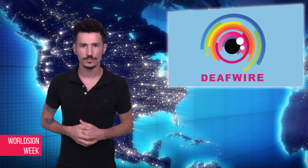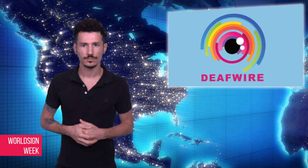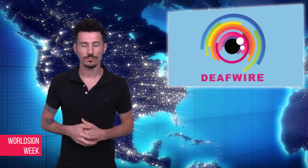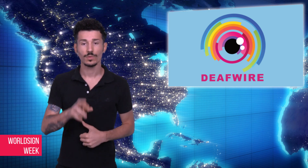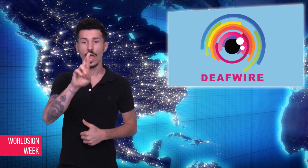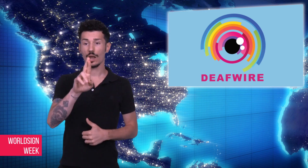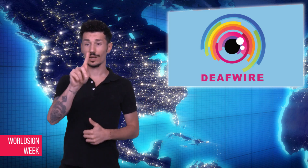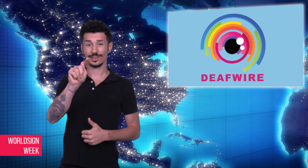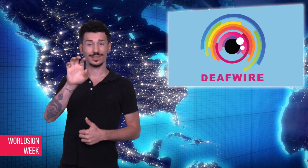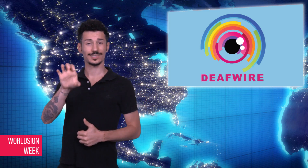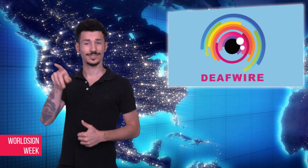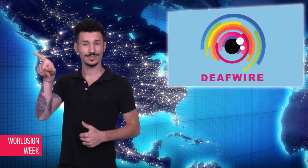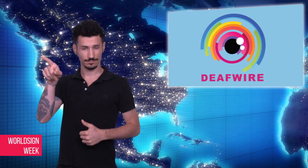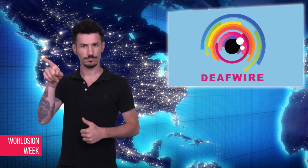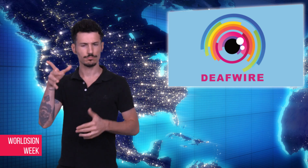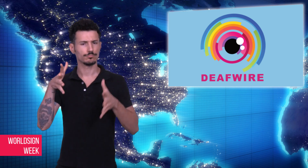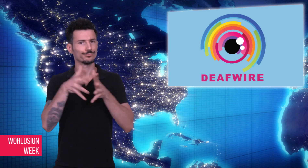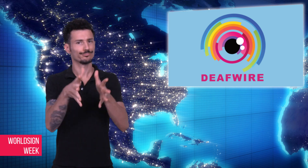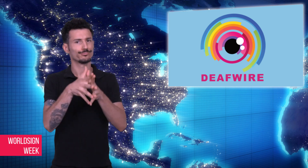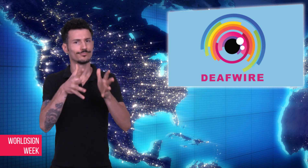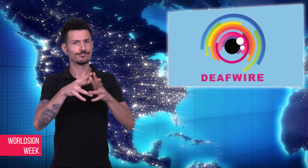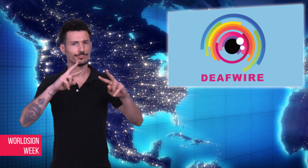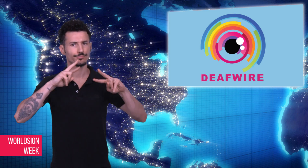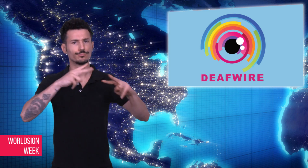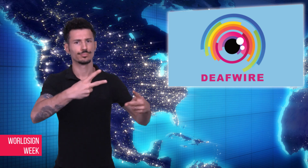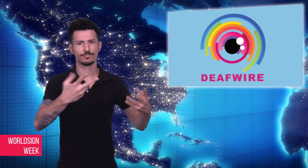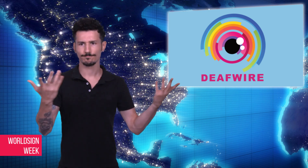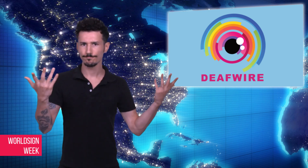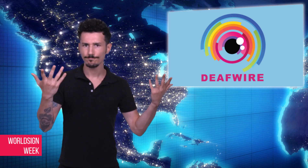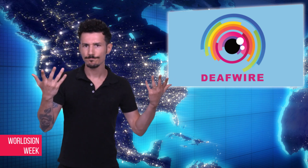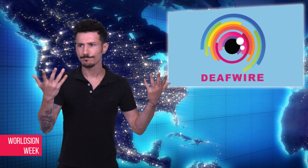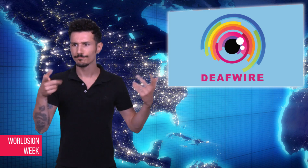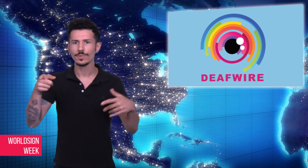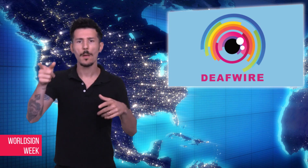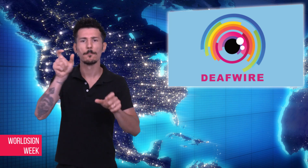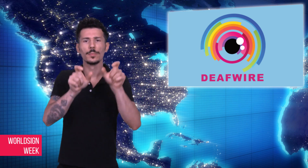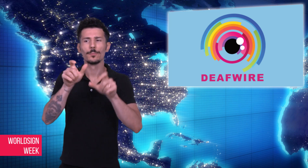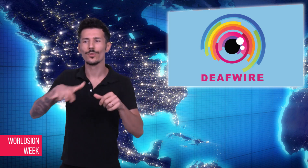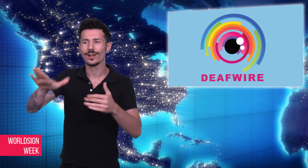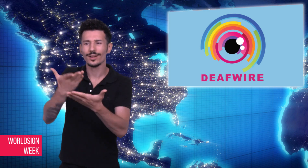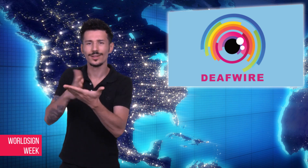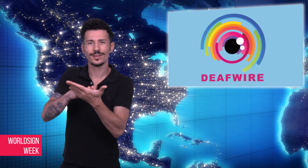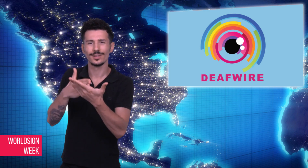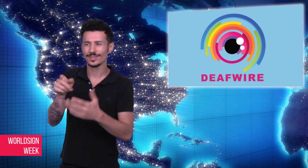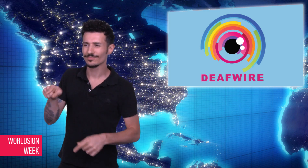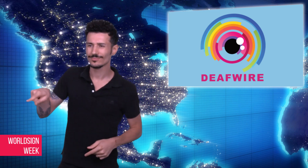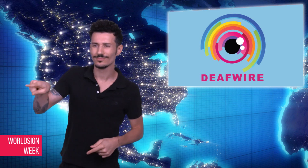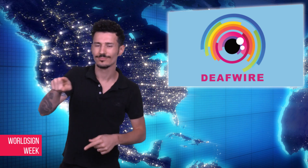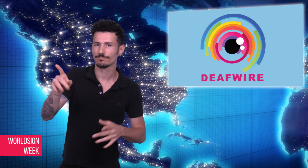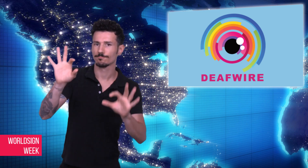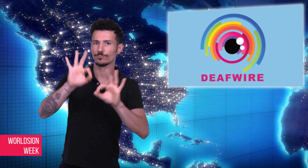for a full in-studio signing, saying "Signing ISL for Broadcast is a